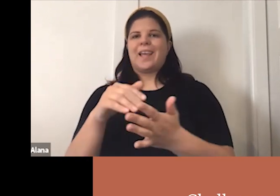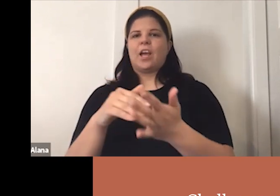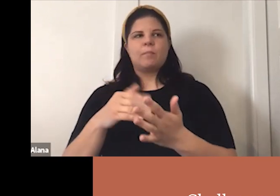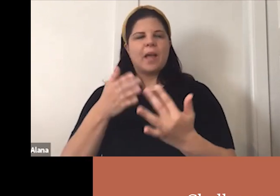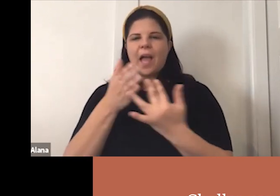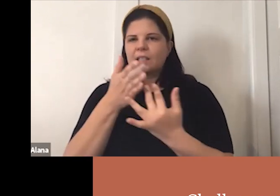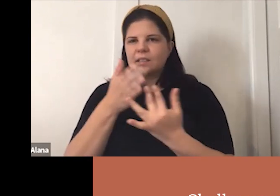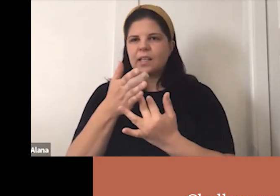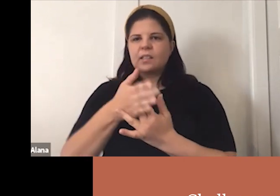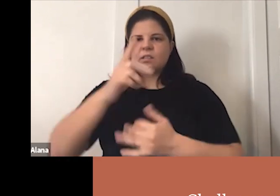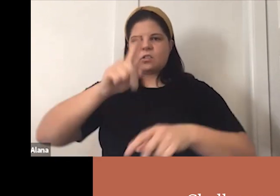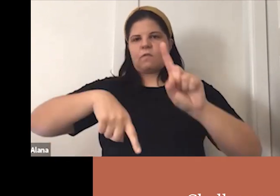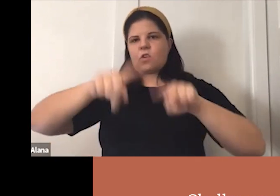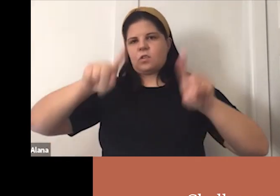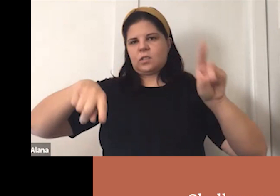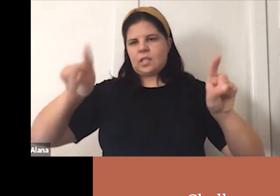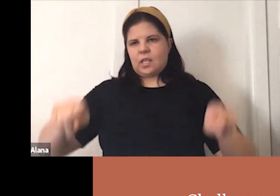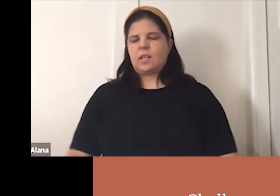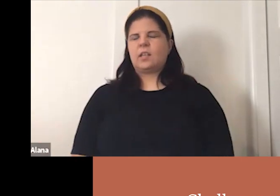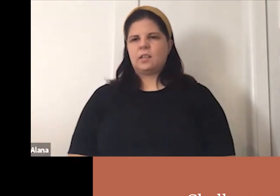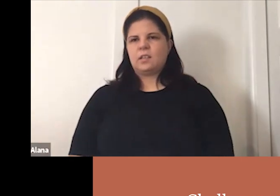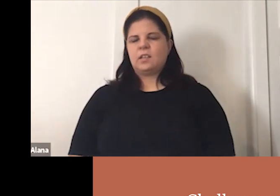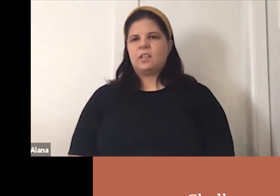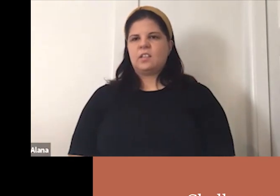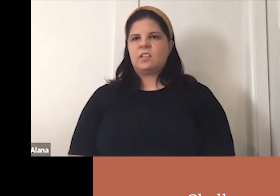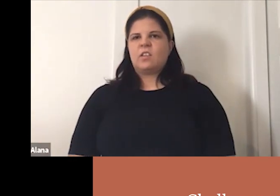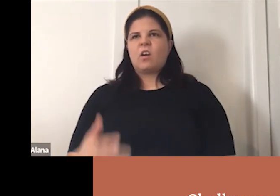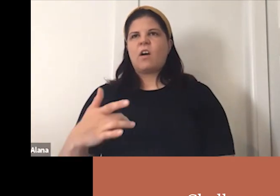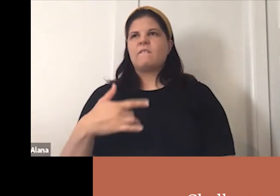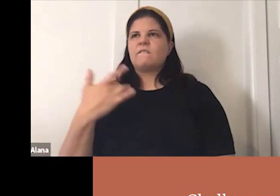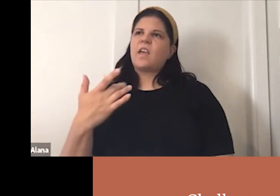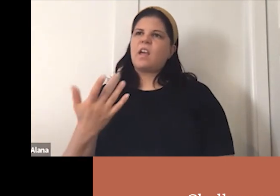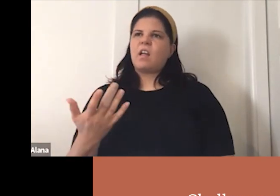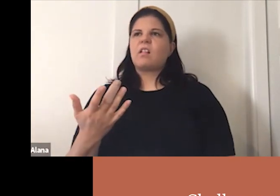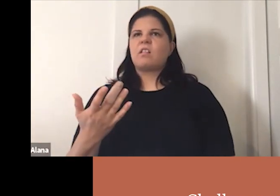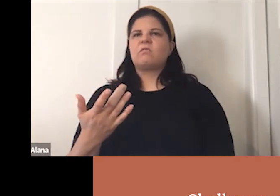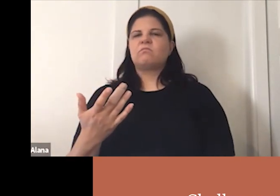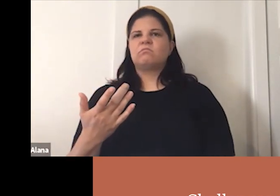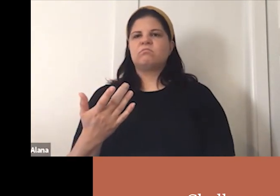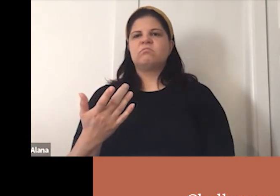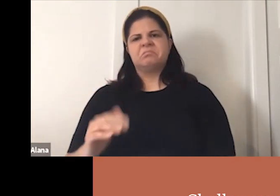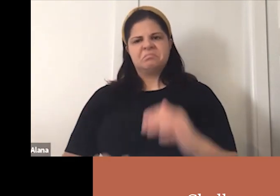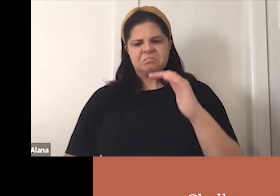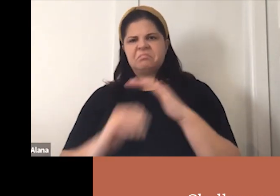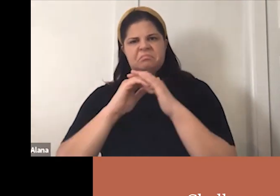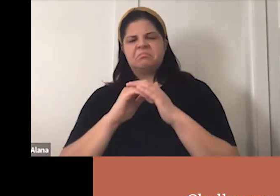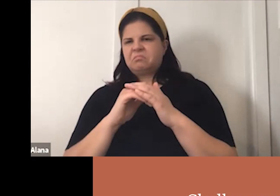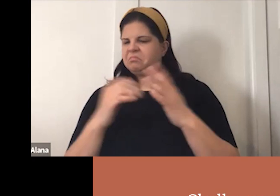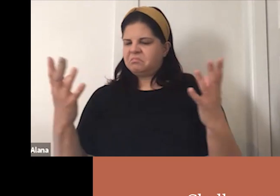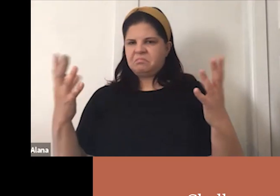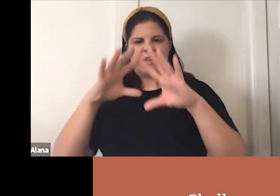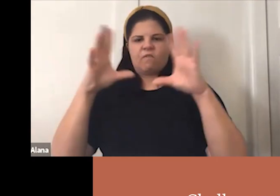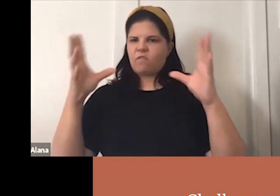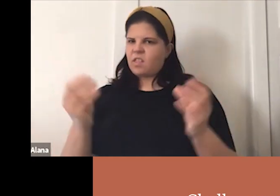And they are adhering to what I would consider a very comprehensive, which is necessary - comprehensive